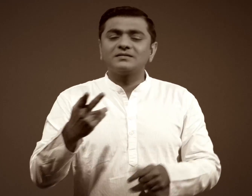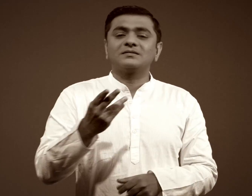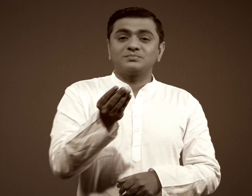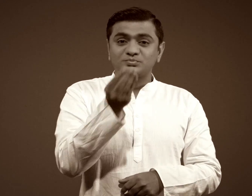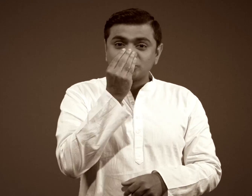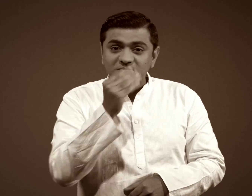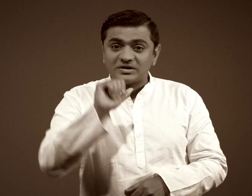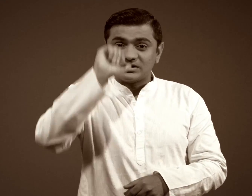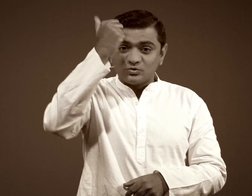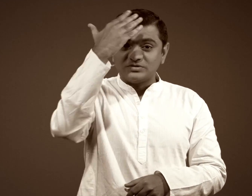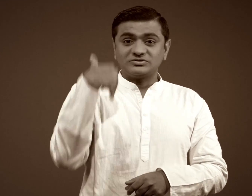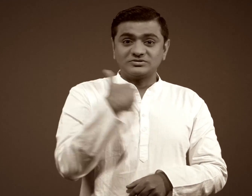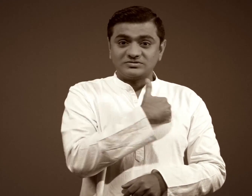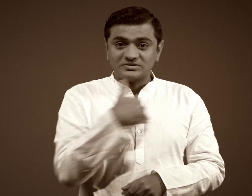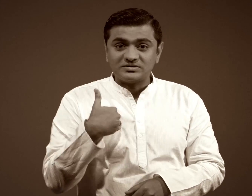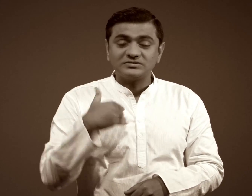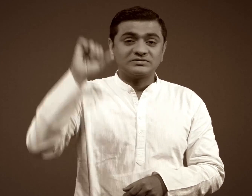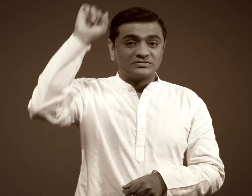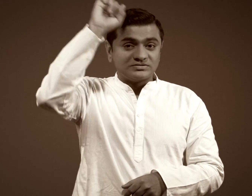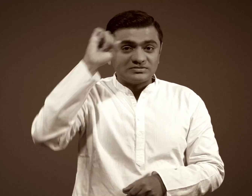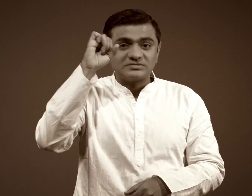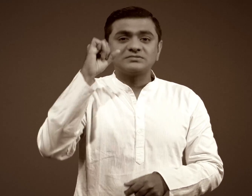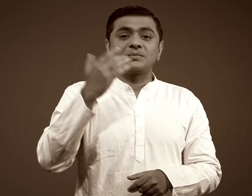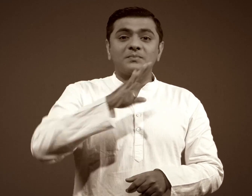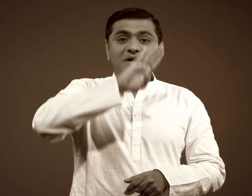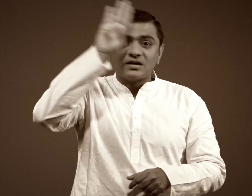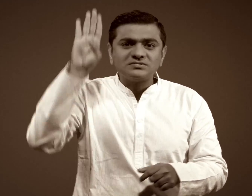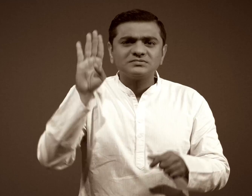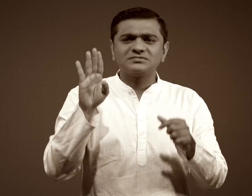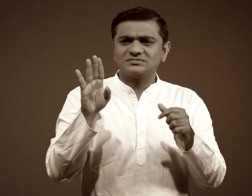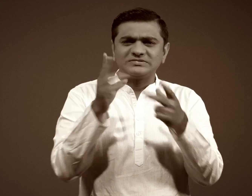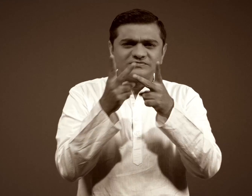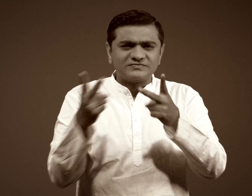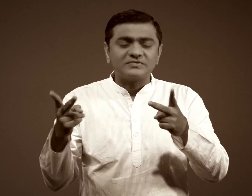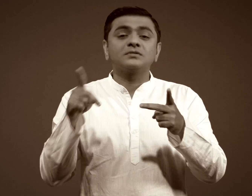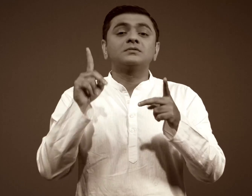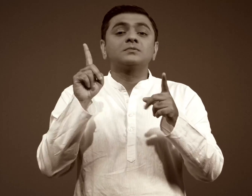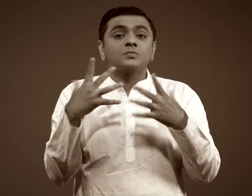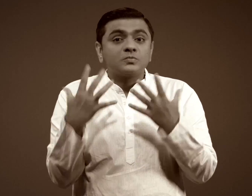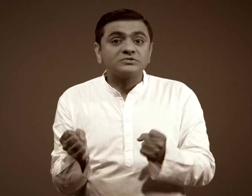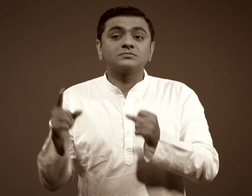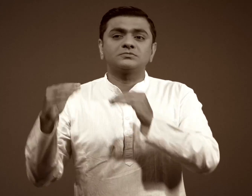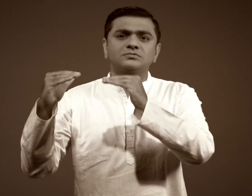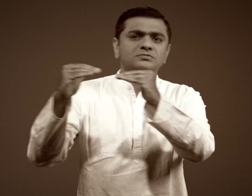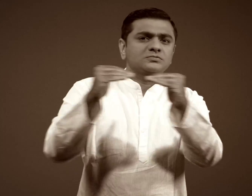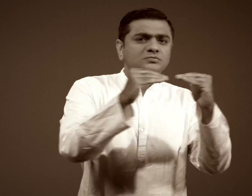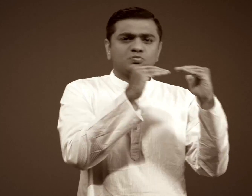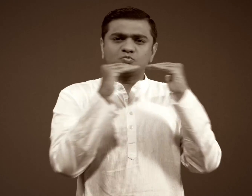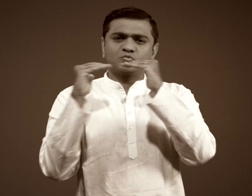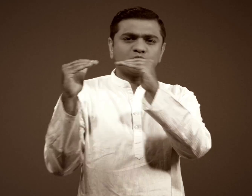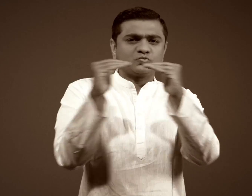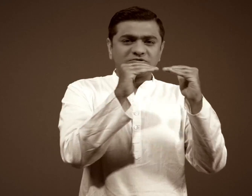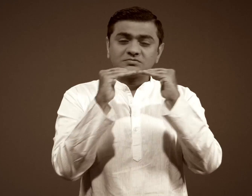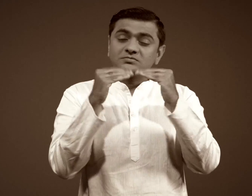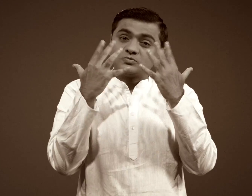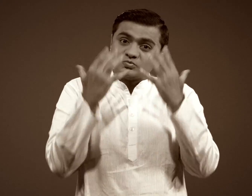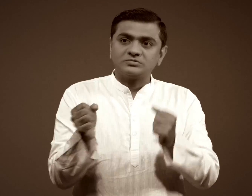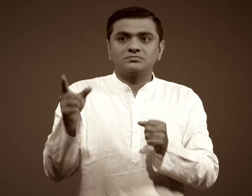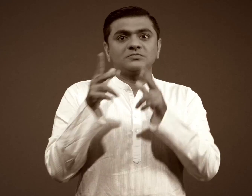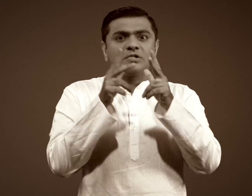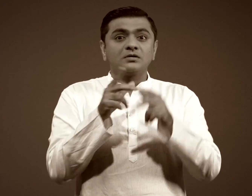Muslims, Hindus, Christians, Sikhs, Parsis, etc must be treated equally.